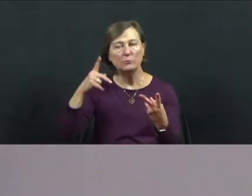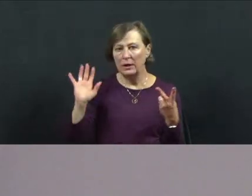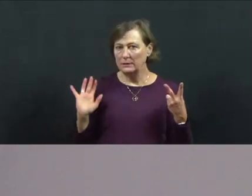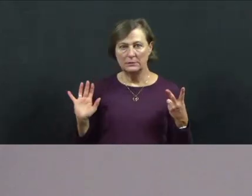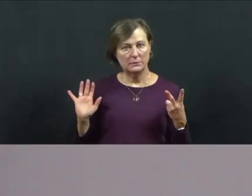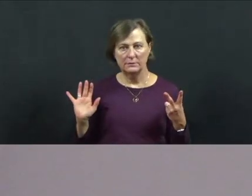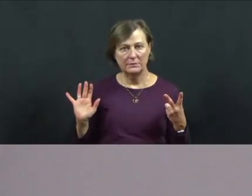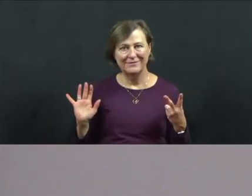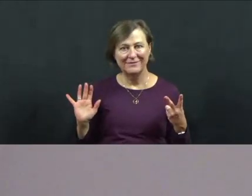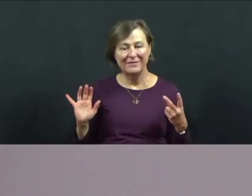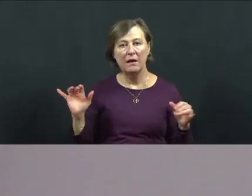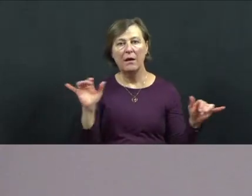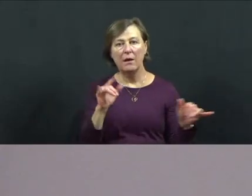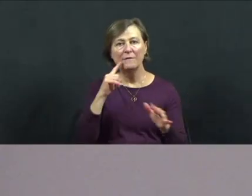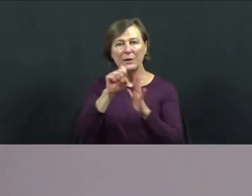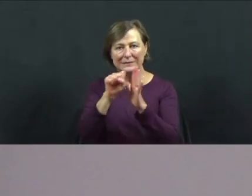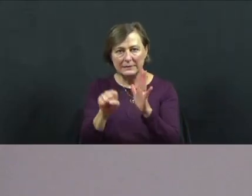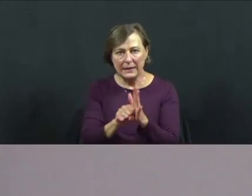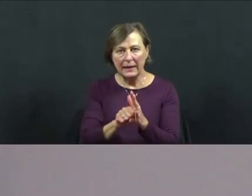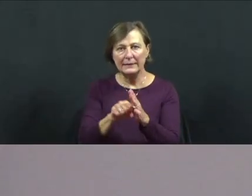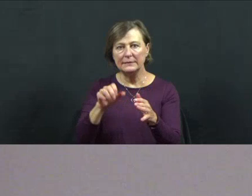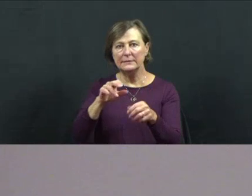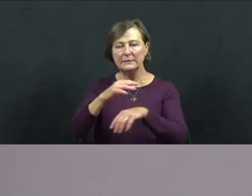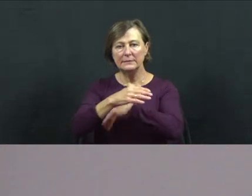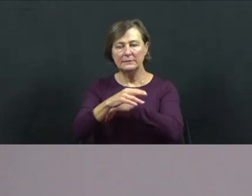but also for state and national legislators,